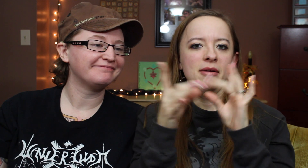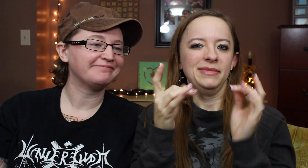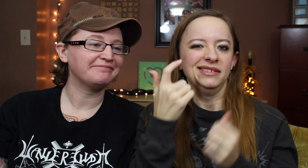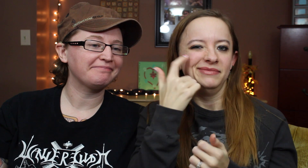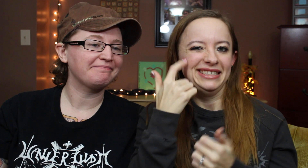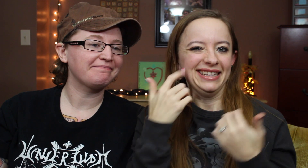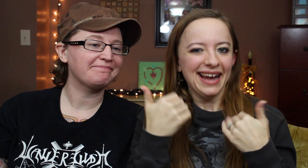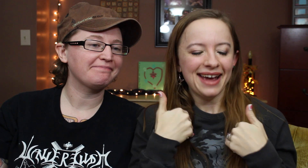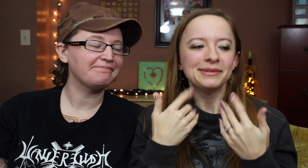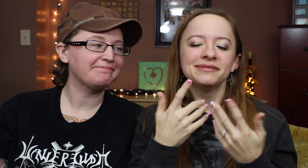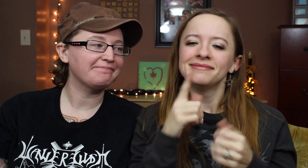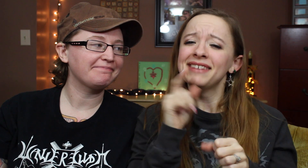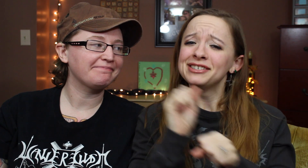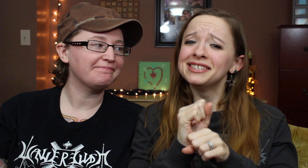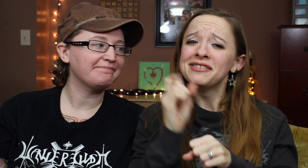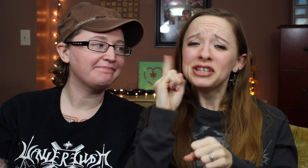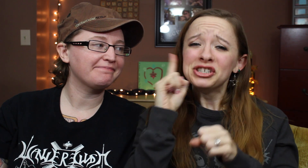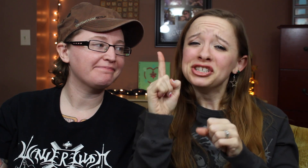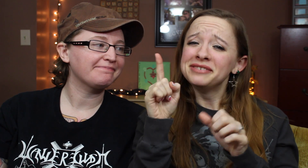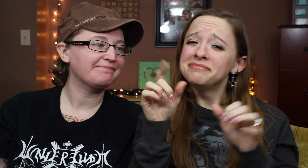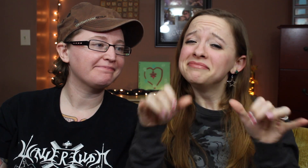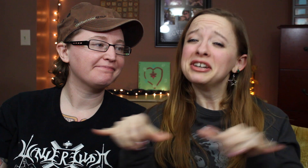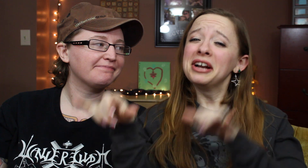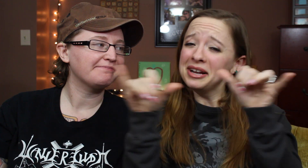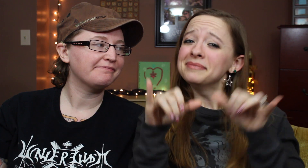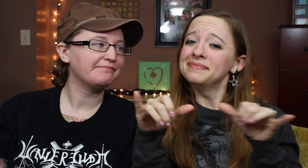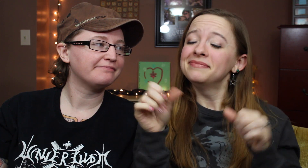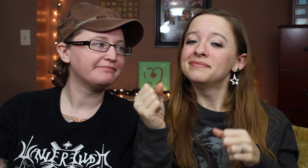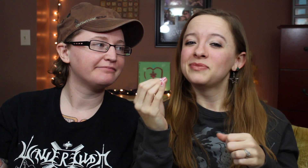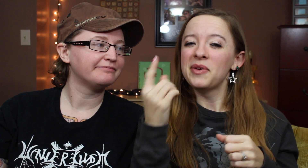talking about something that I had in a comment recently. Which I actually heard